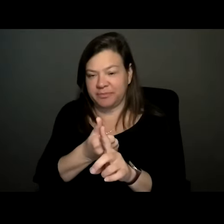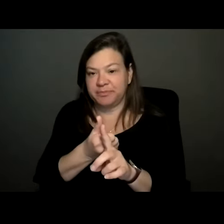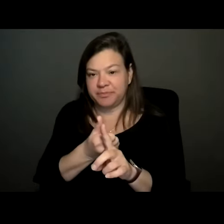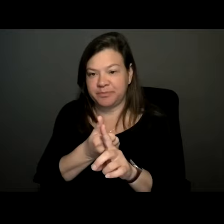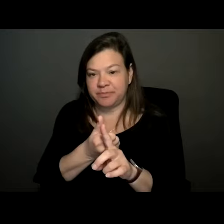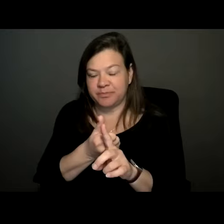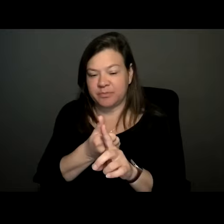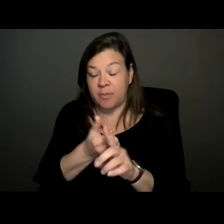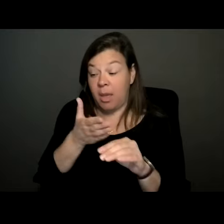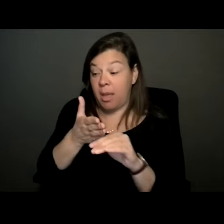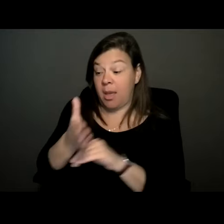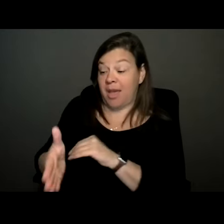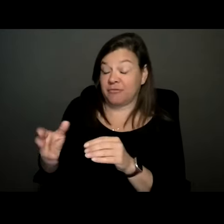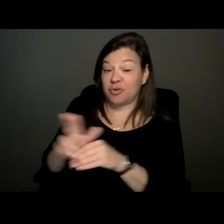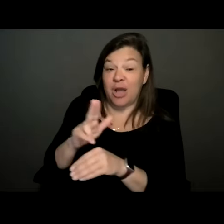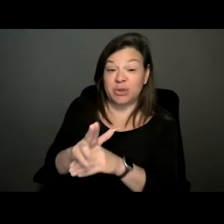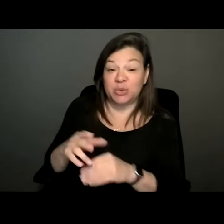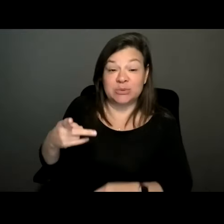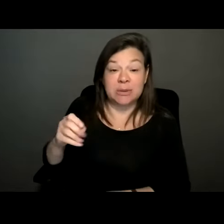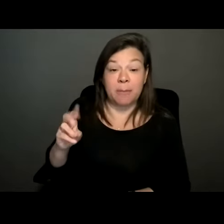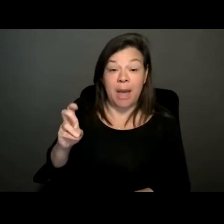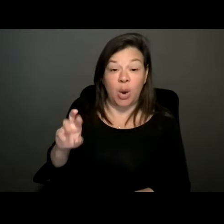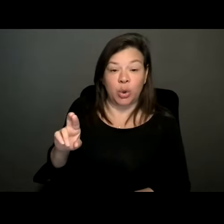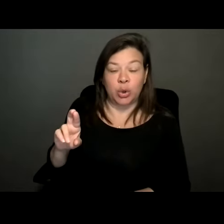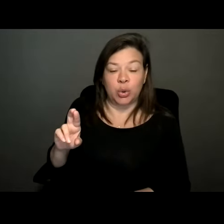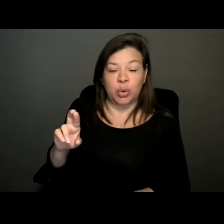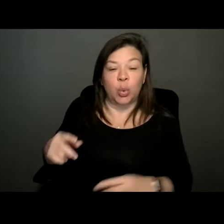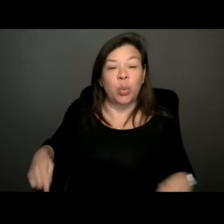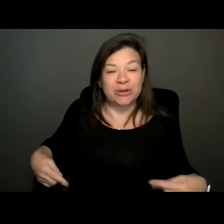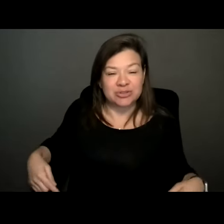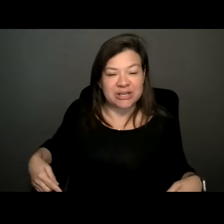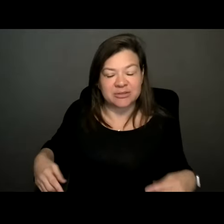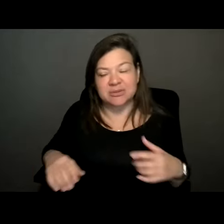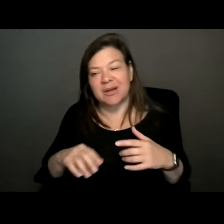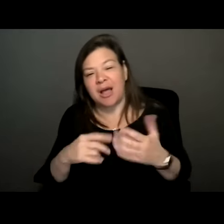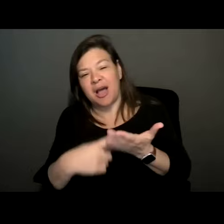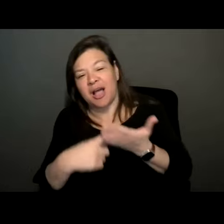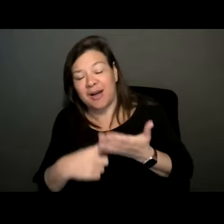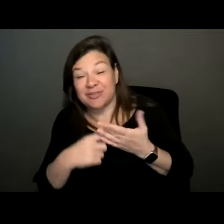Once I started using a power wheelchair, conversations about disclosure kind of went out the window